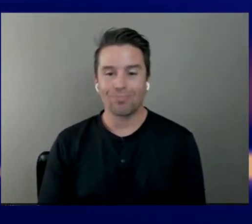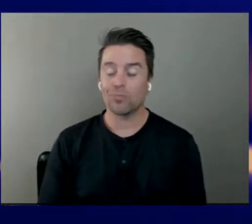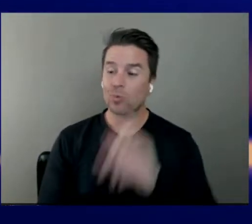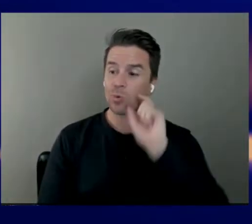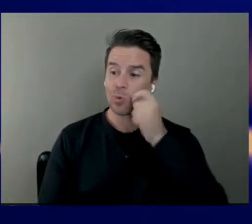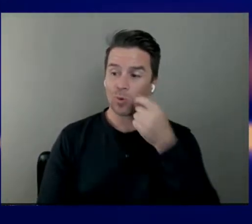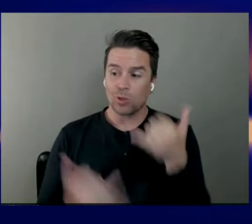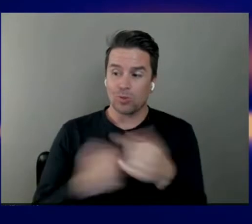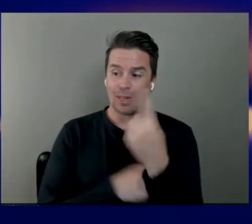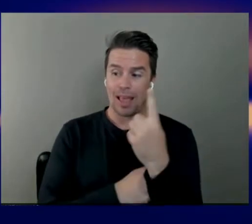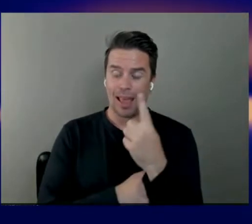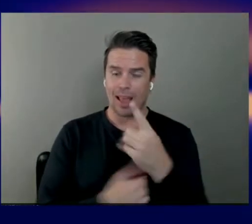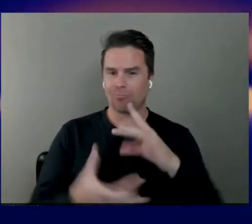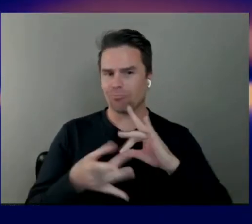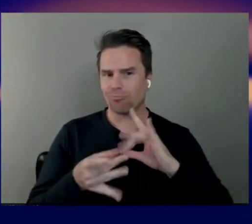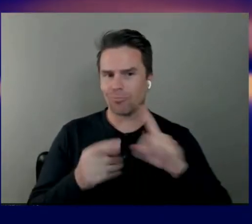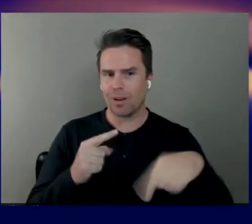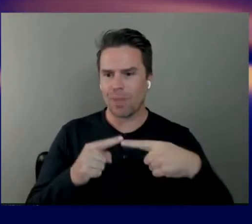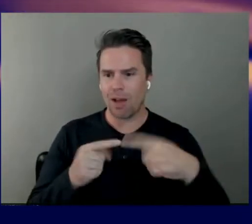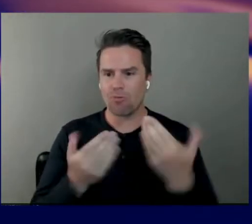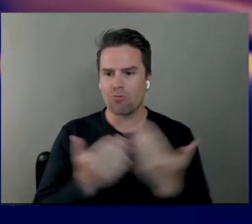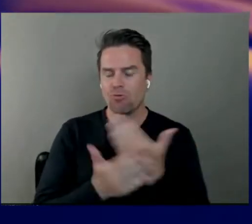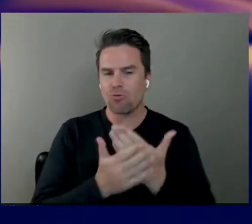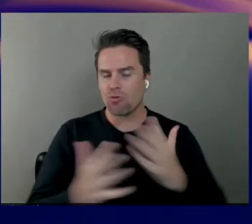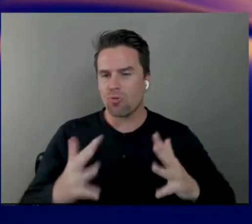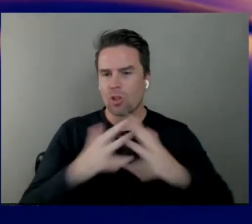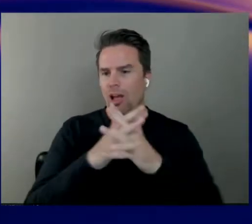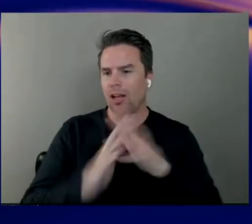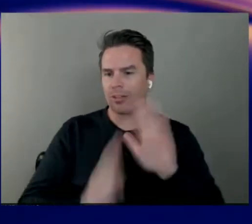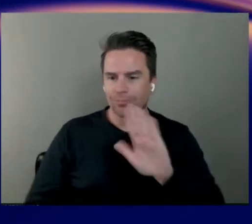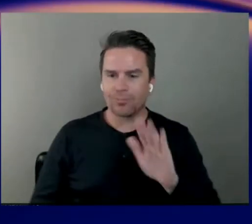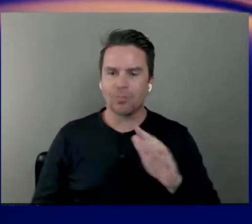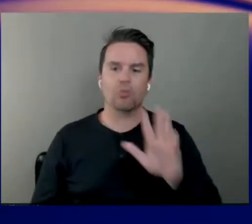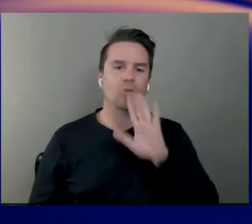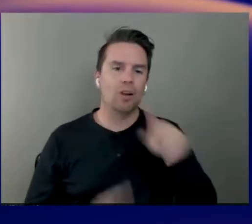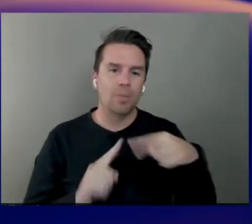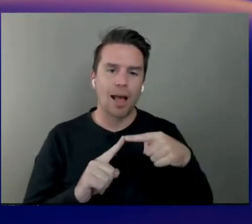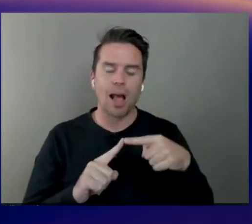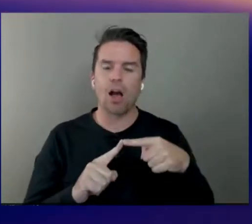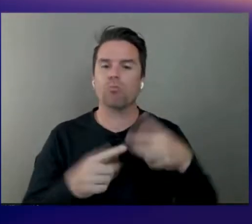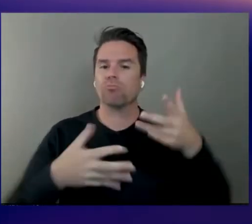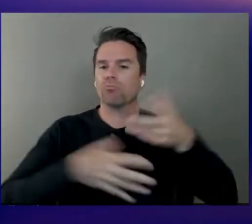a new launch as such. What we're gonna do is actually summarize all the great enhancements and new features in EC2